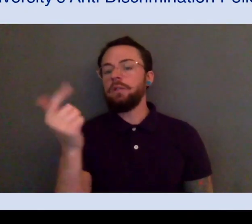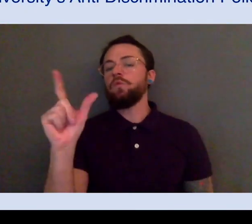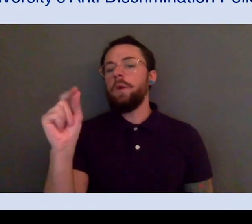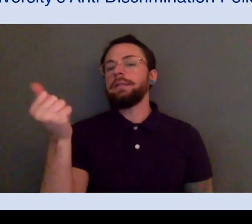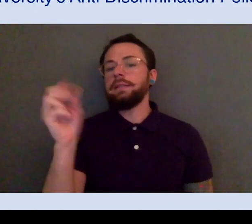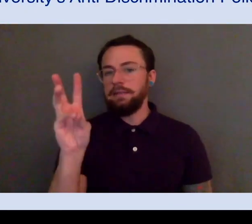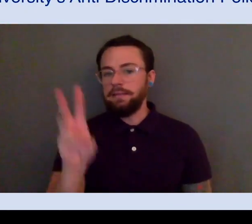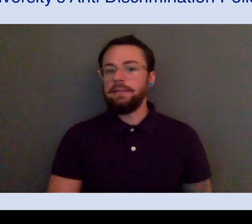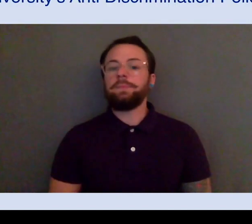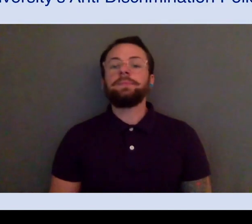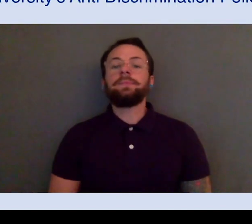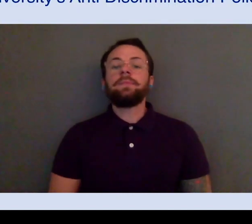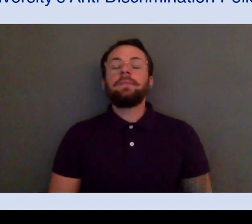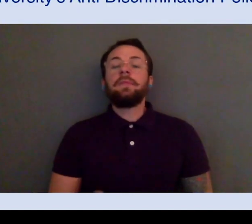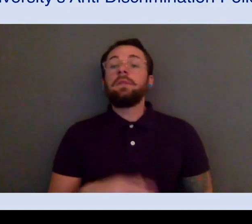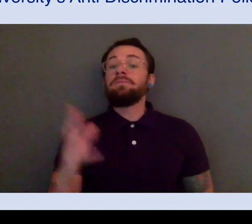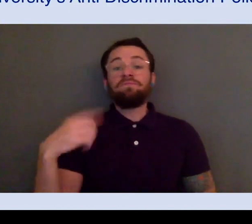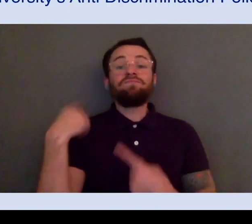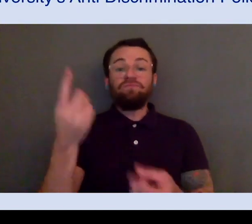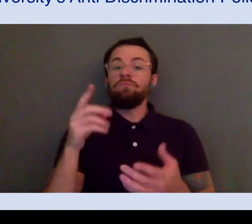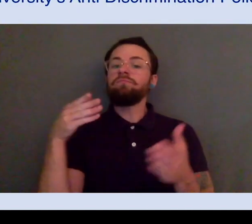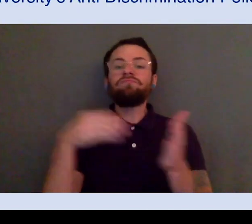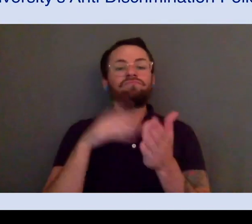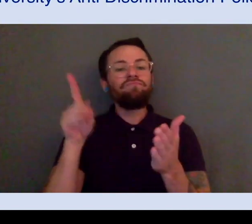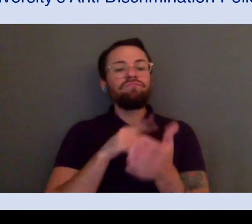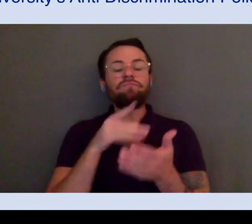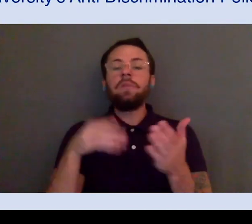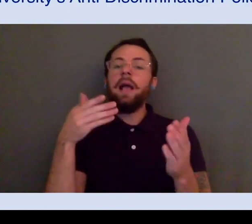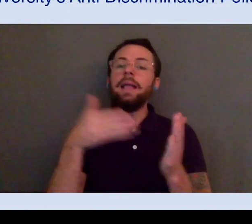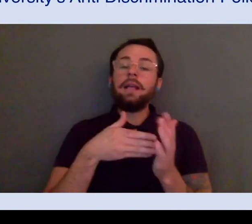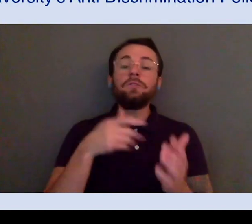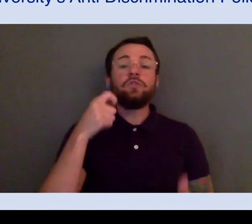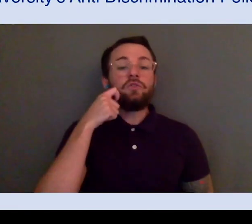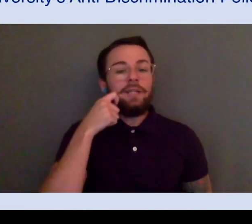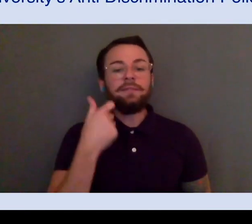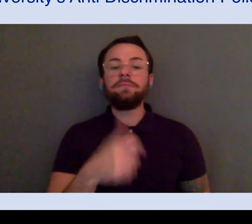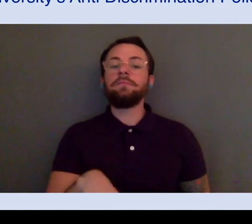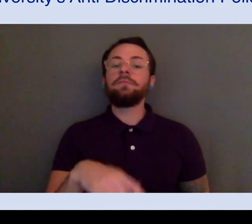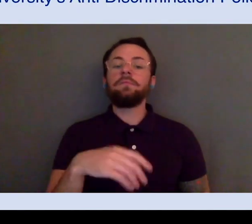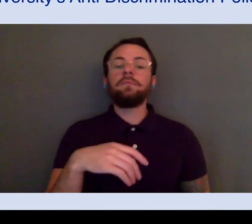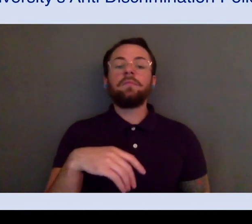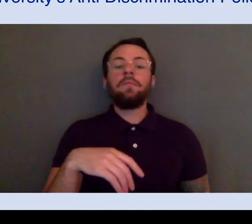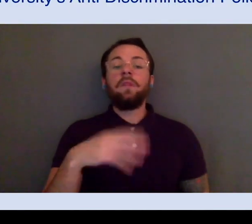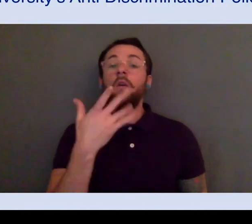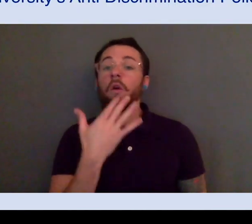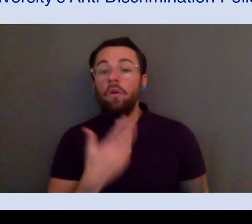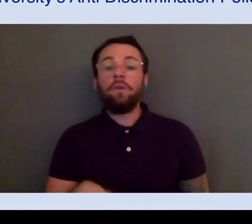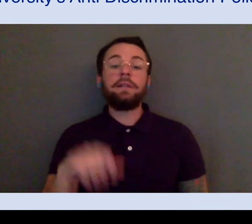That is a recent addition starting in 2016. It was implemented May 13th.